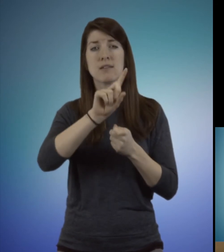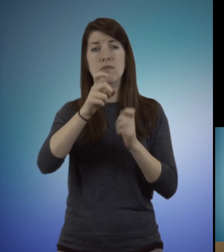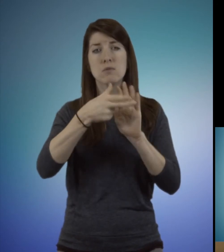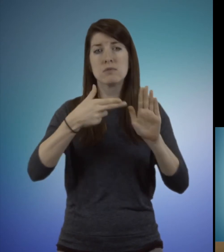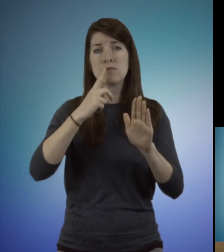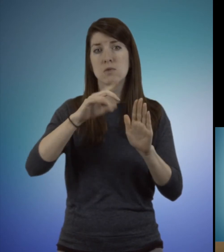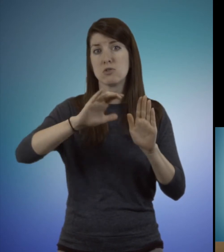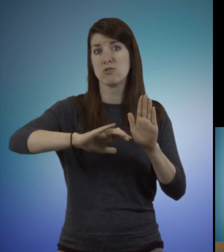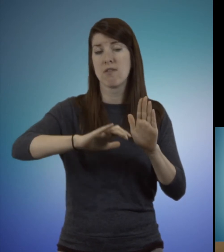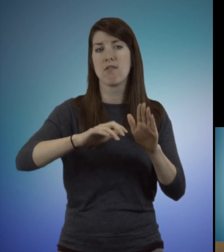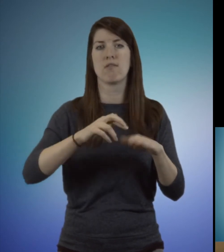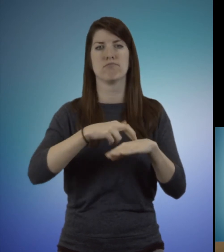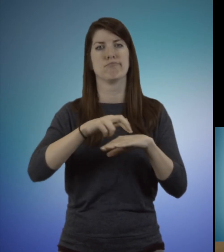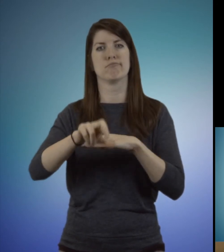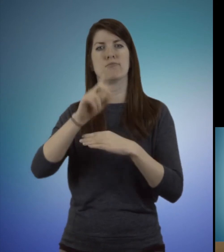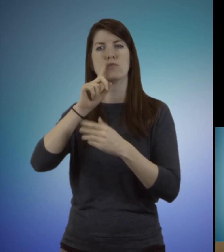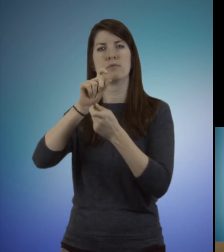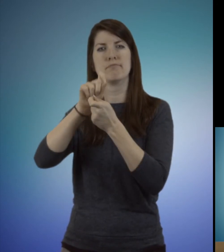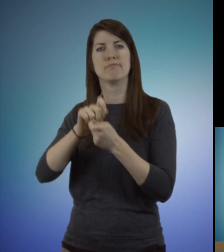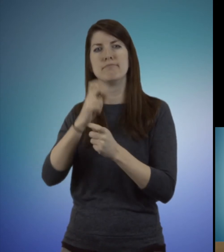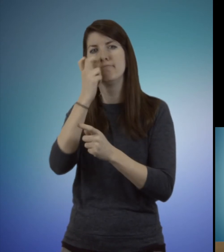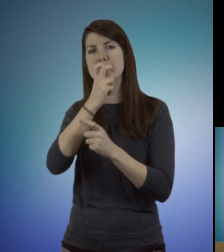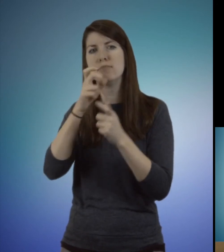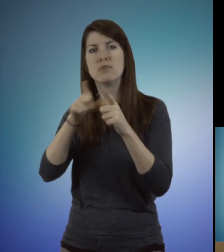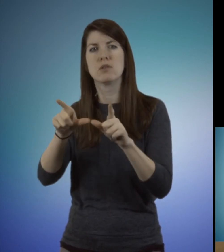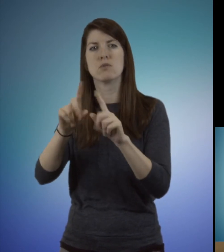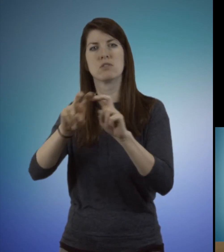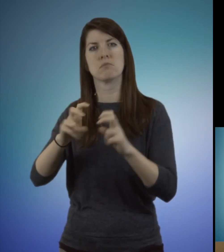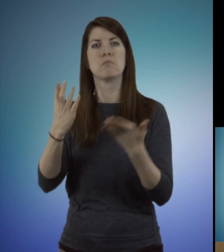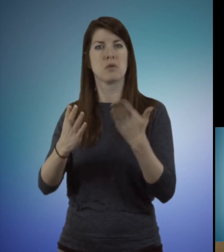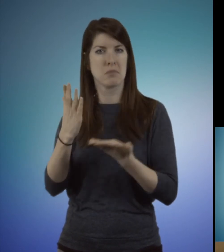a referral for a specific speech and language assessment may be made.